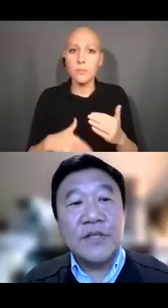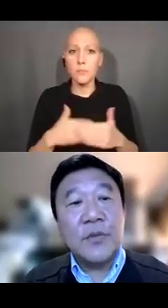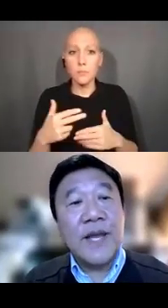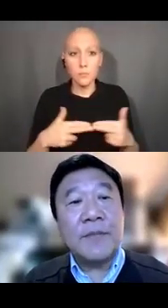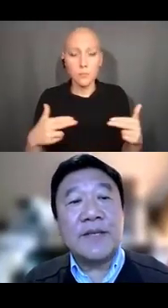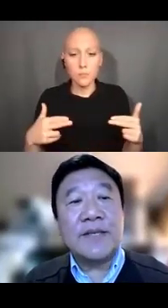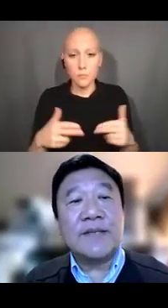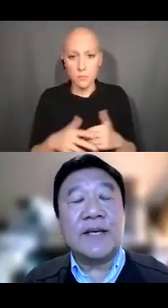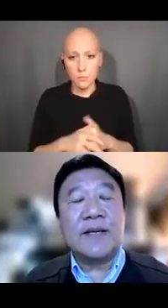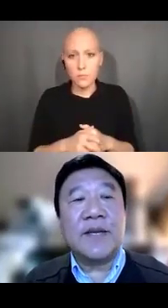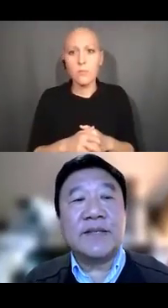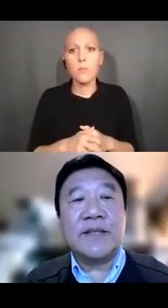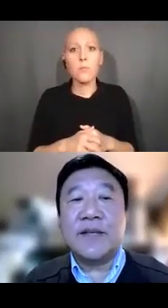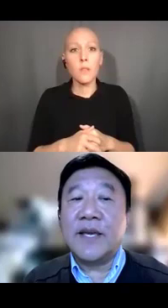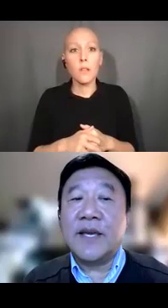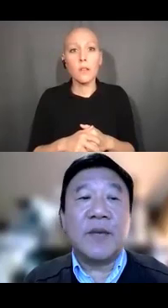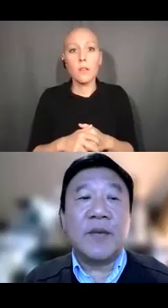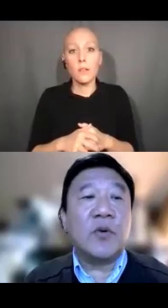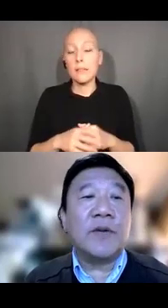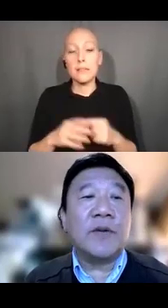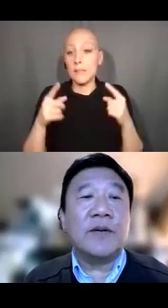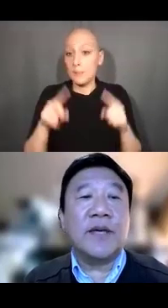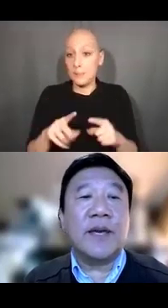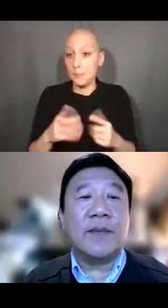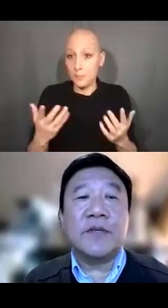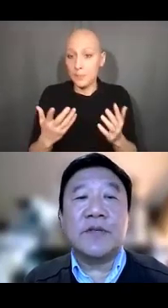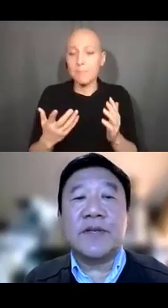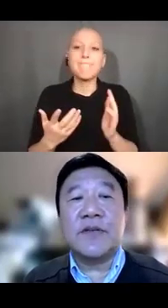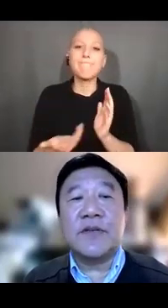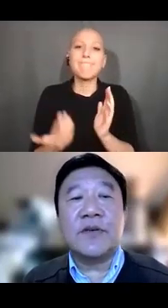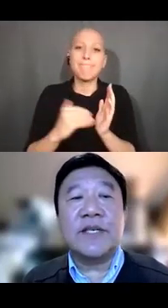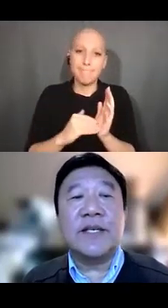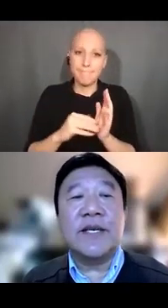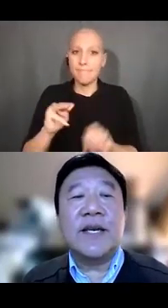So what happened is, basically, again, the memo came up in 2013,